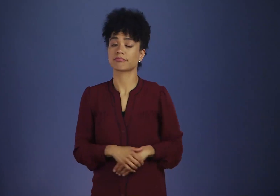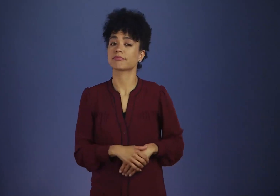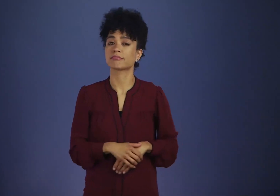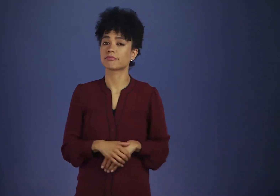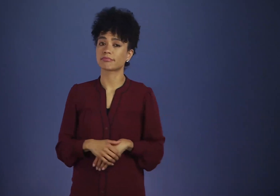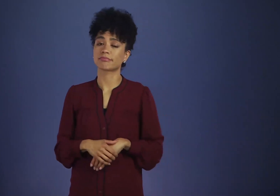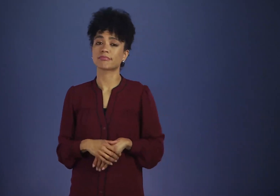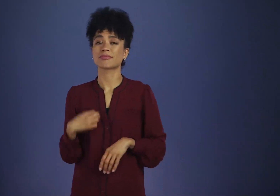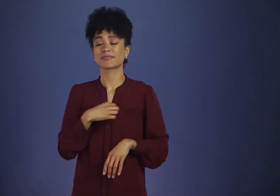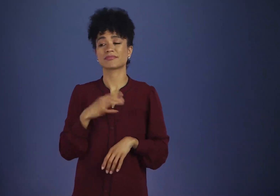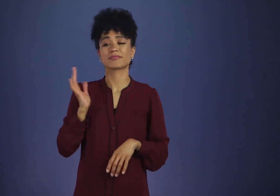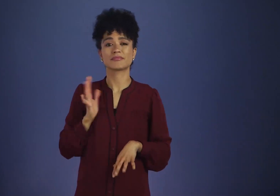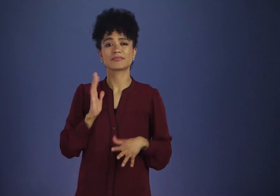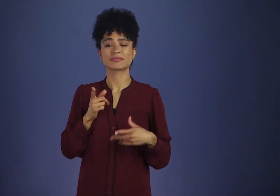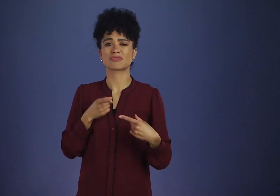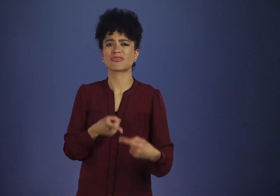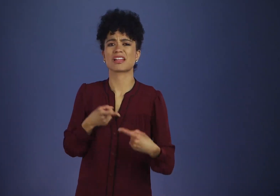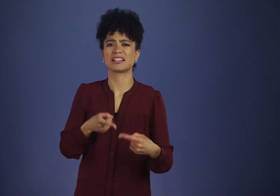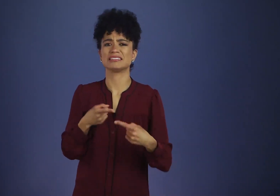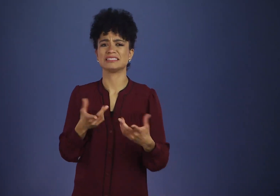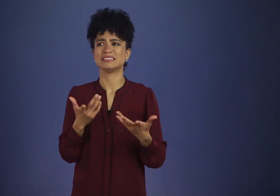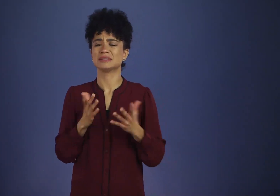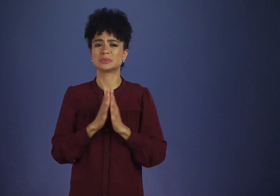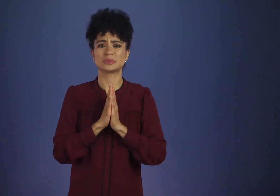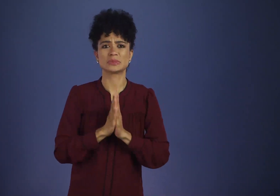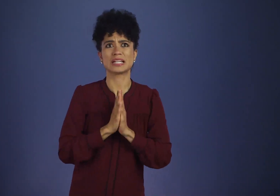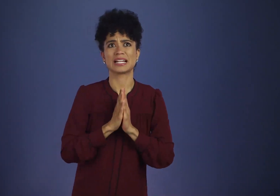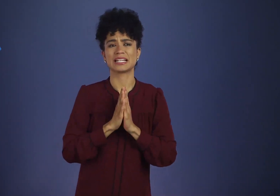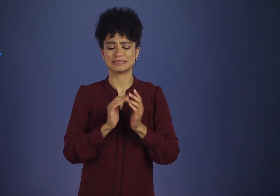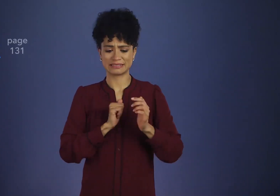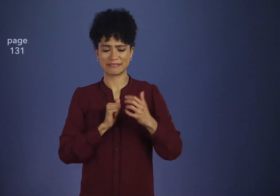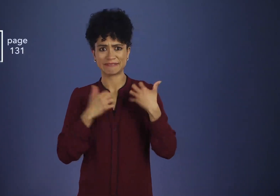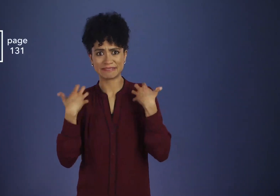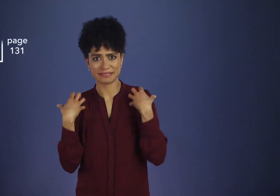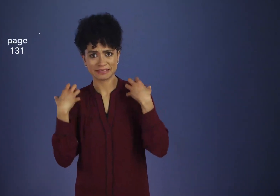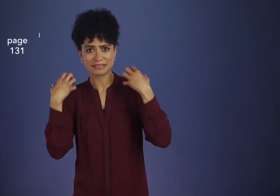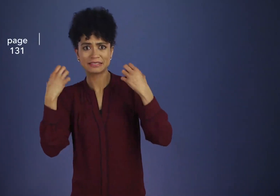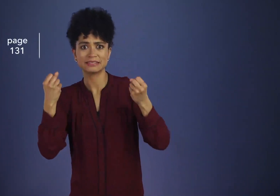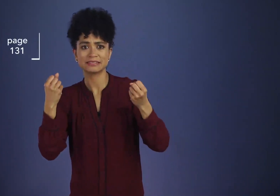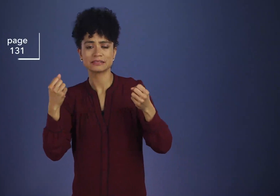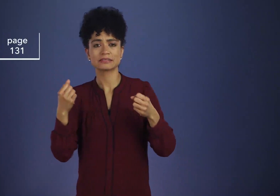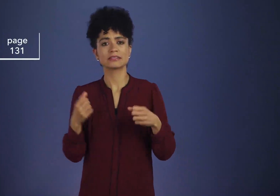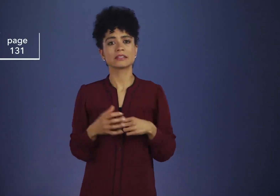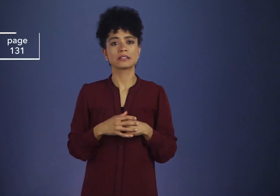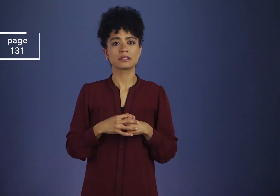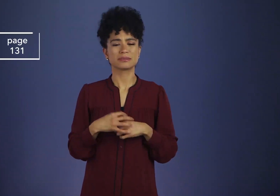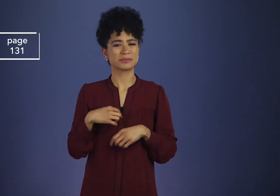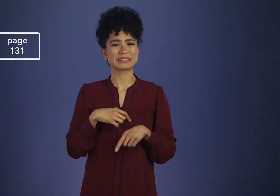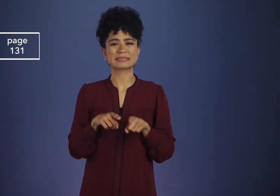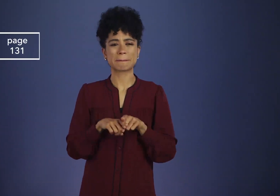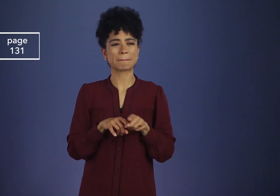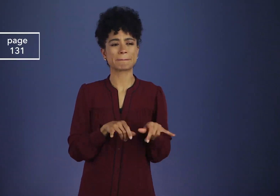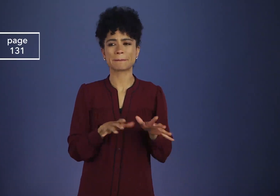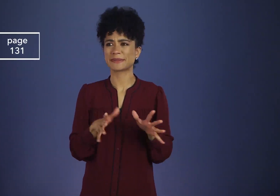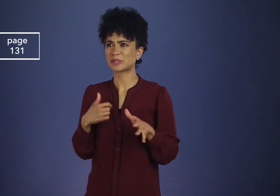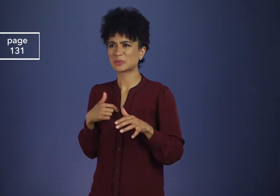As we had once struggled and prayed for individual recovery, just so earnestly did we commence to quest